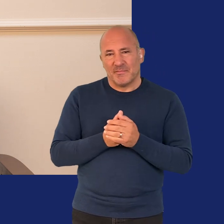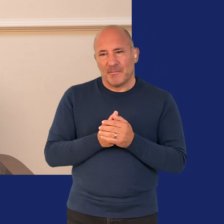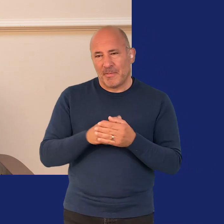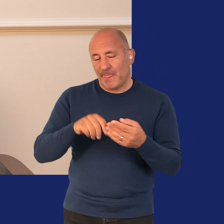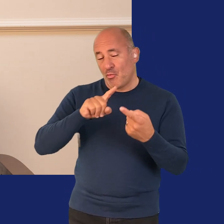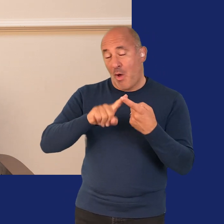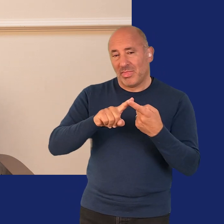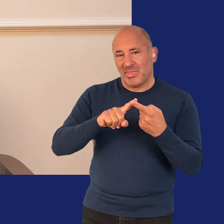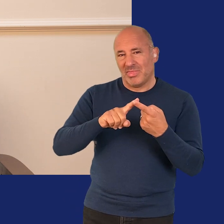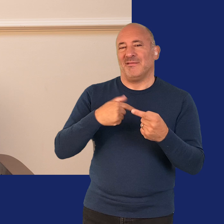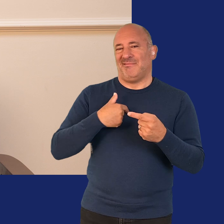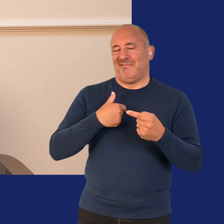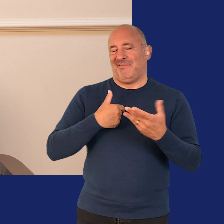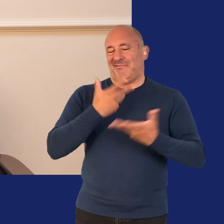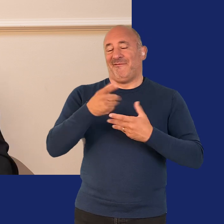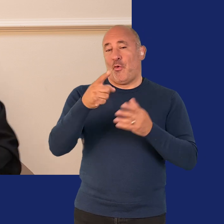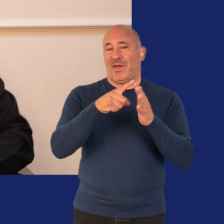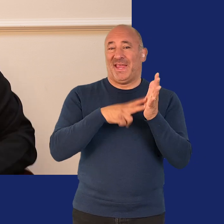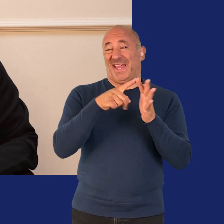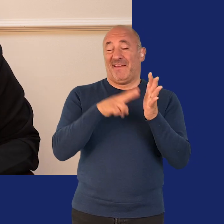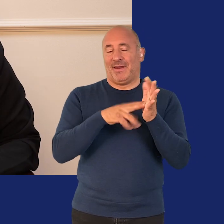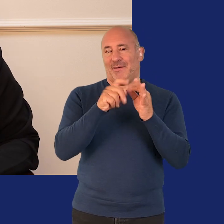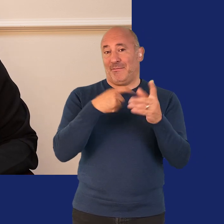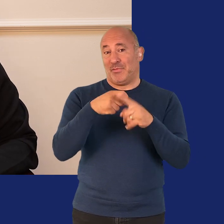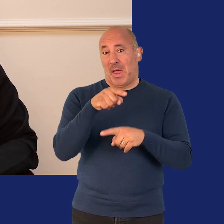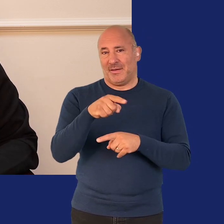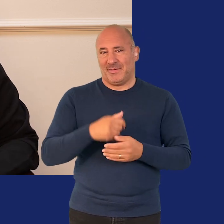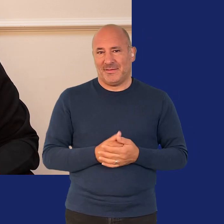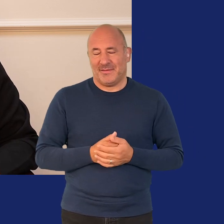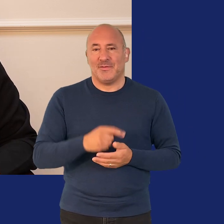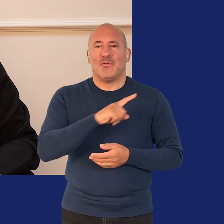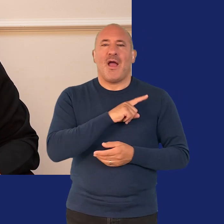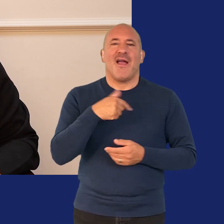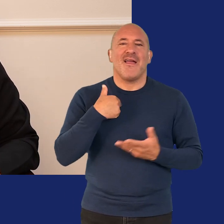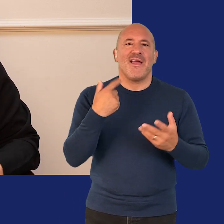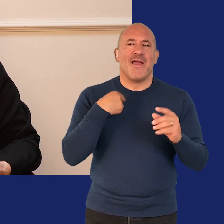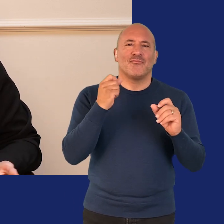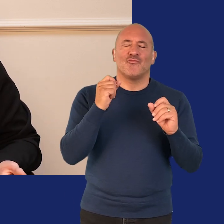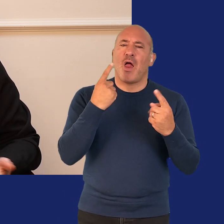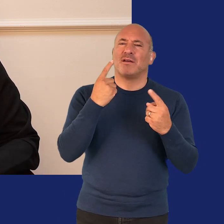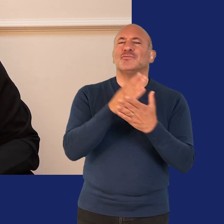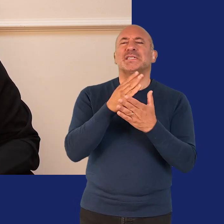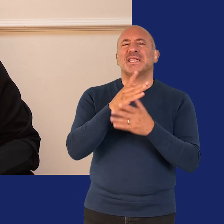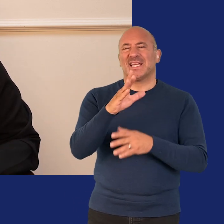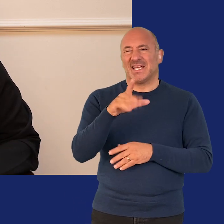Um, one, I'm gonna give a plug for Evenbreak. Um. Because actually when we realized, and I, I wanna say we've been working